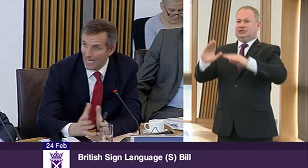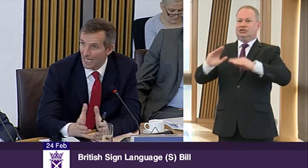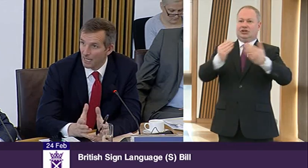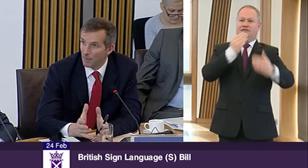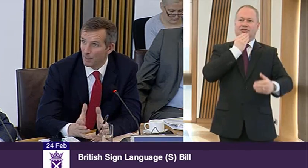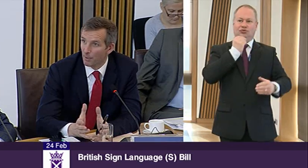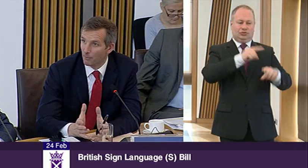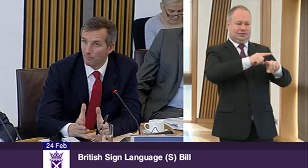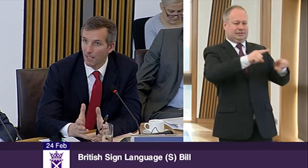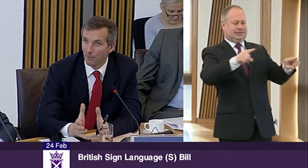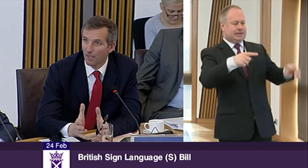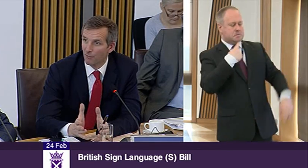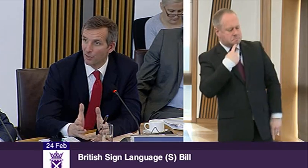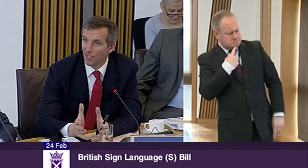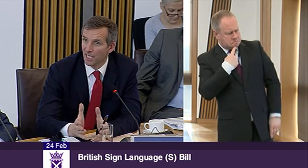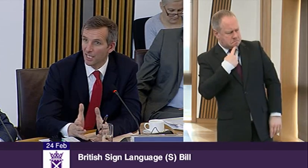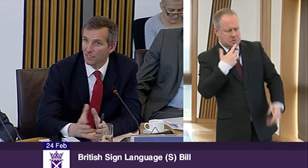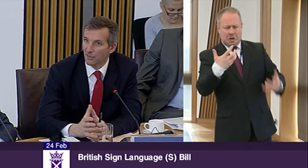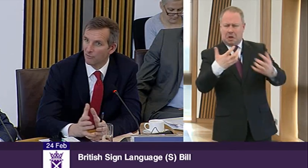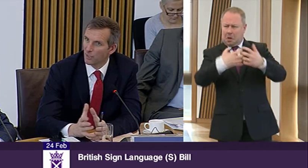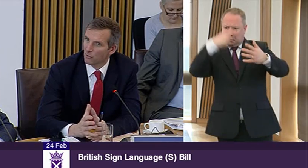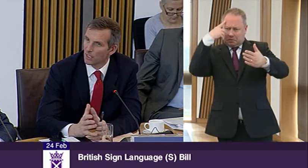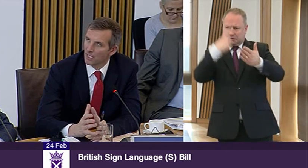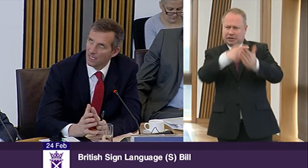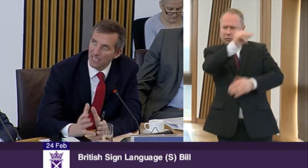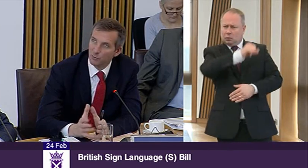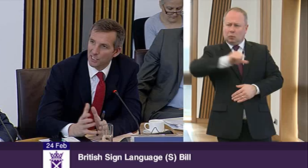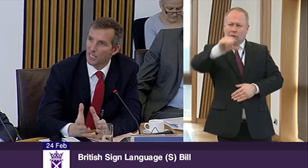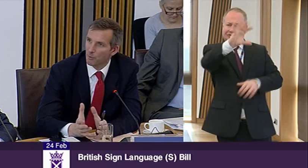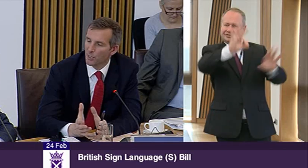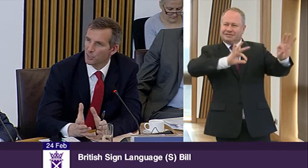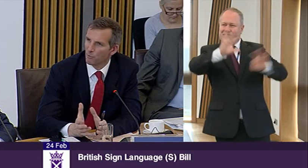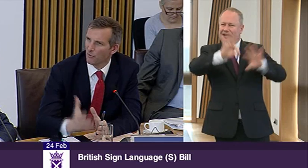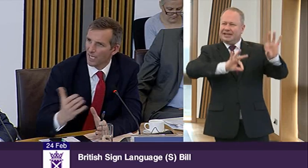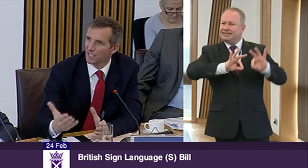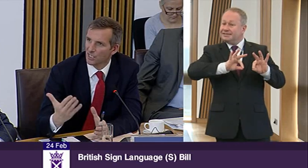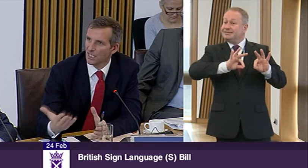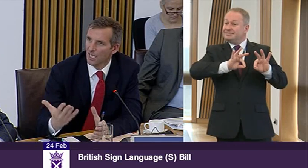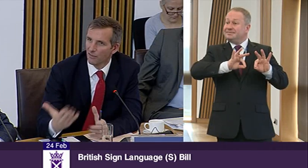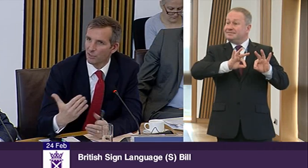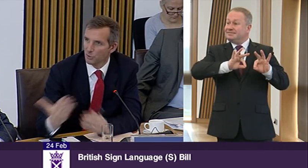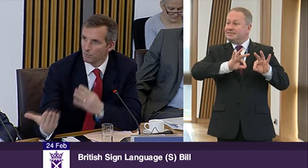that it might be a greyer area for service users. Unless we accept the principle that